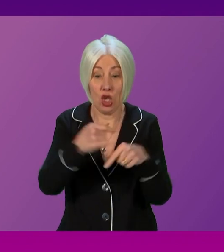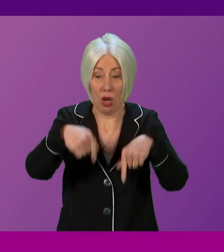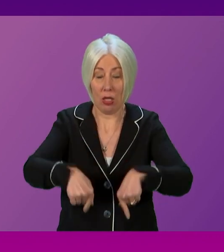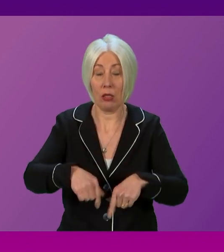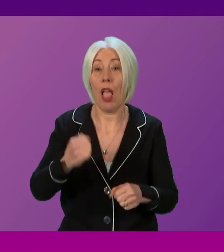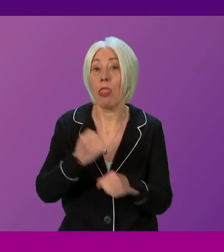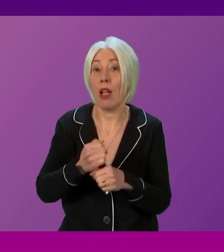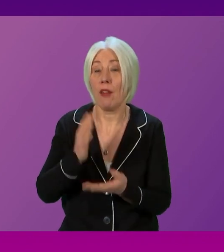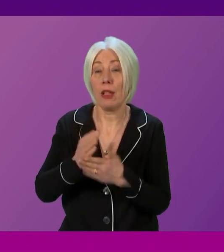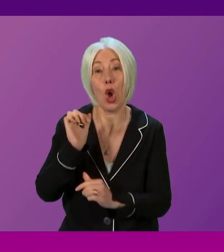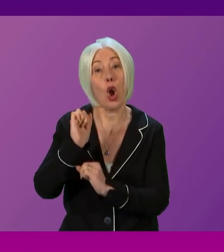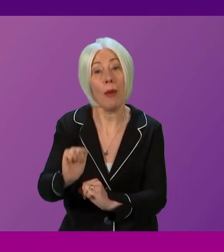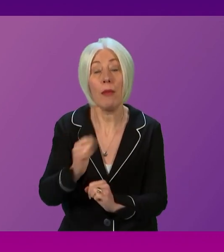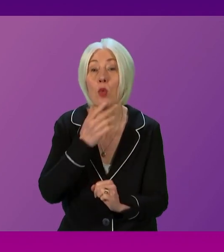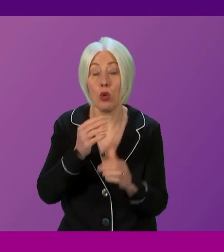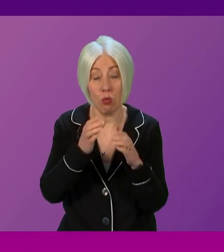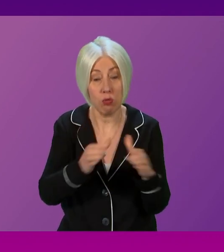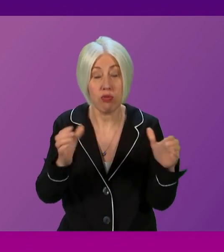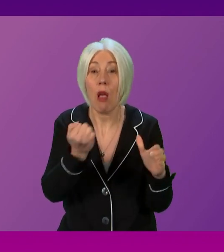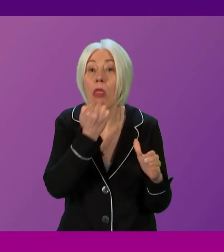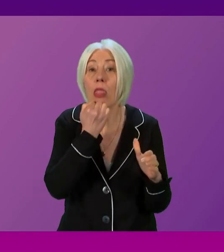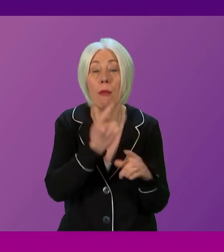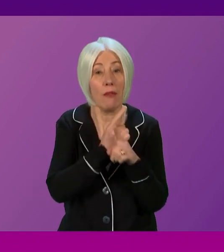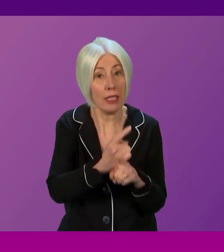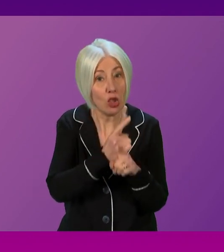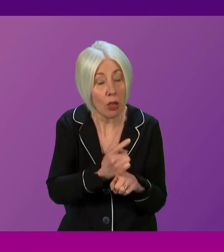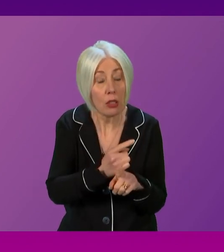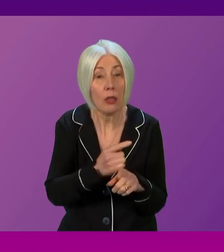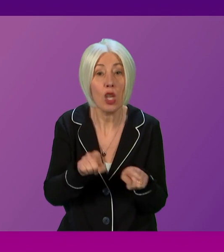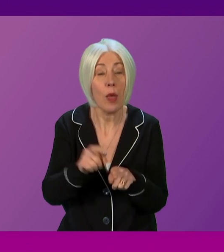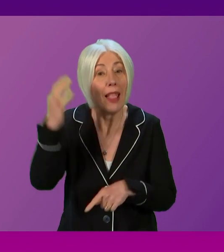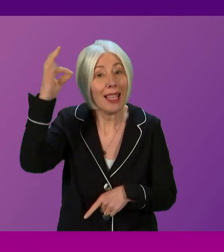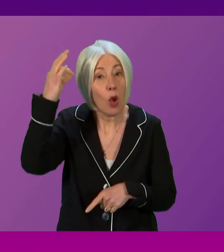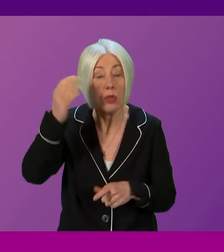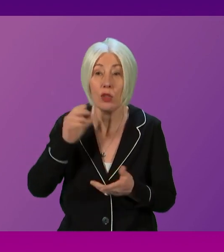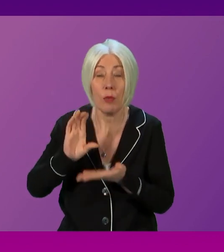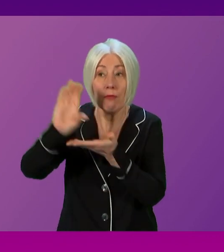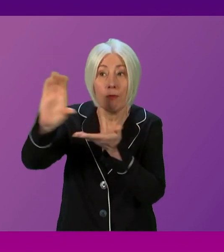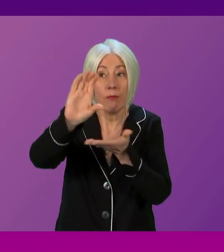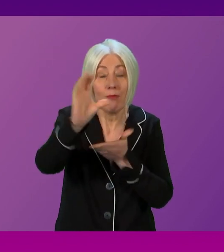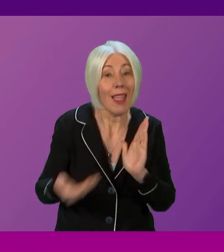to increase teacher numbers and councils are being given additional funding specifically to